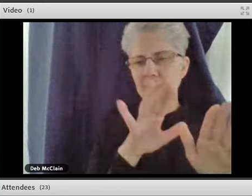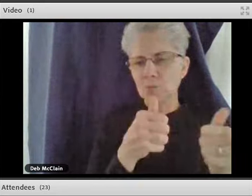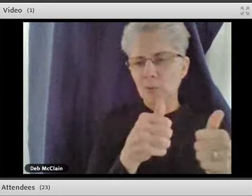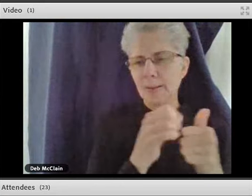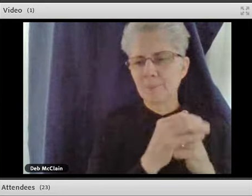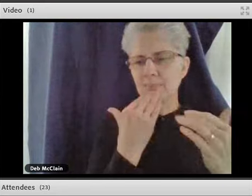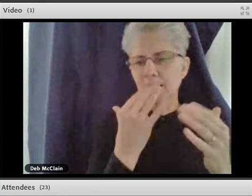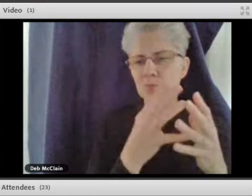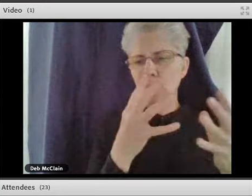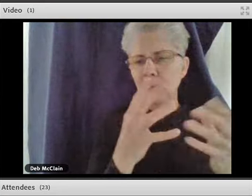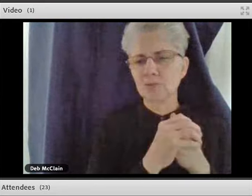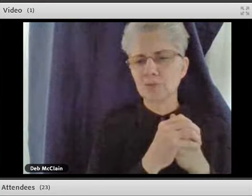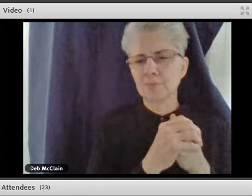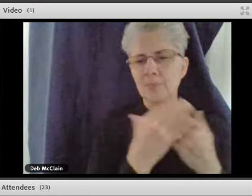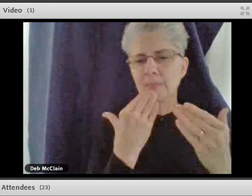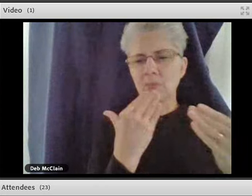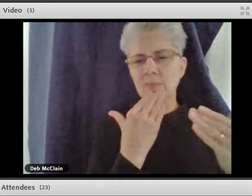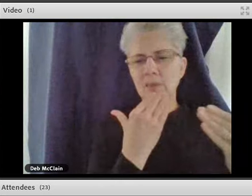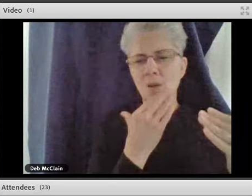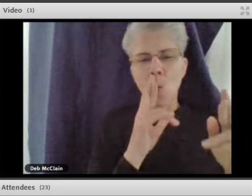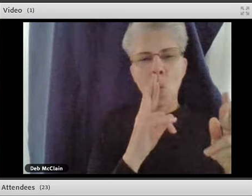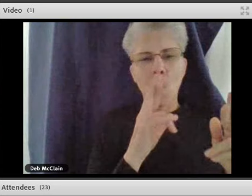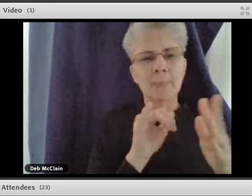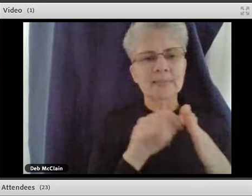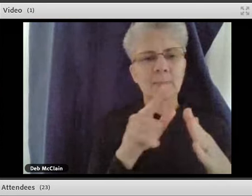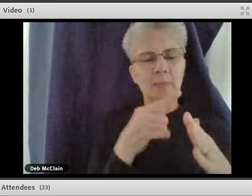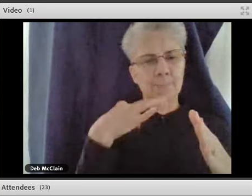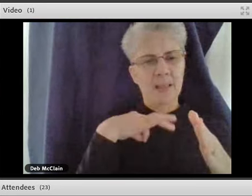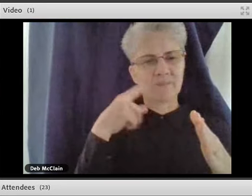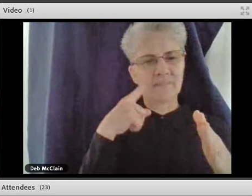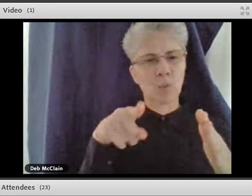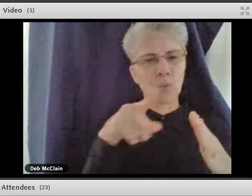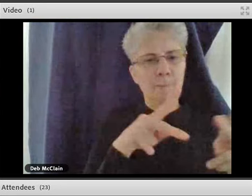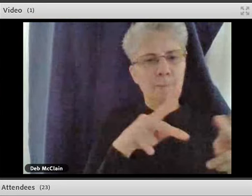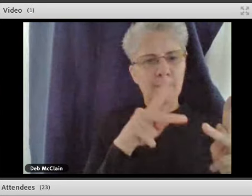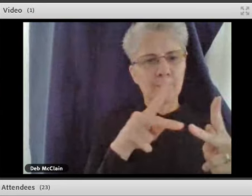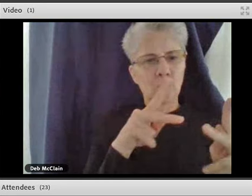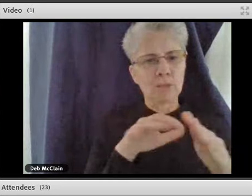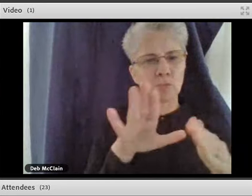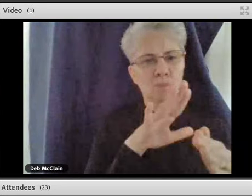Oh, good. I'm so glad that you had some other people come in. That's amazing. Thank you so much. Thank you.